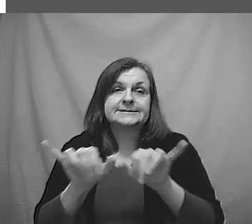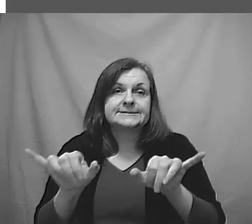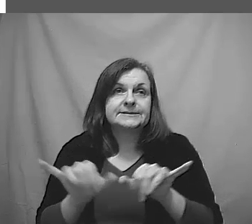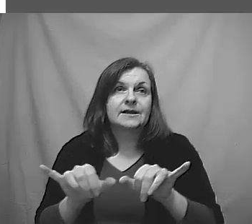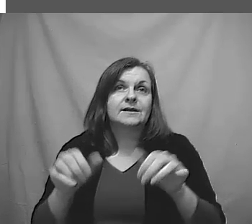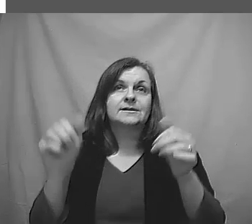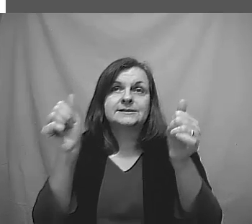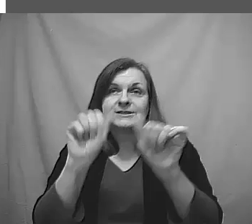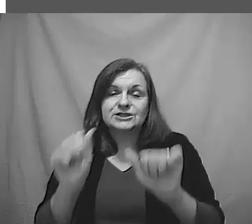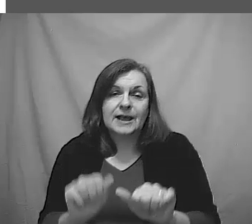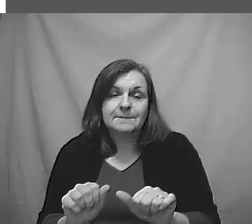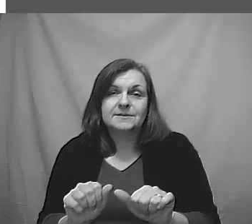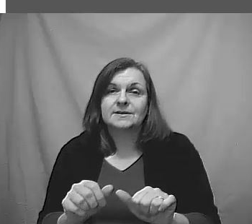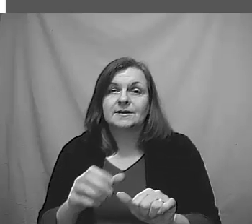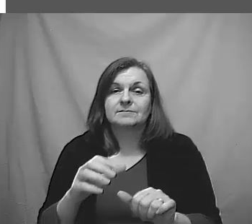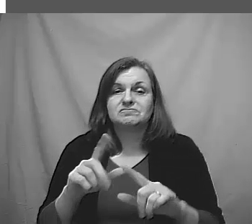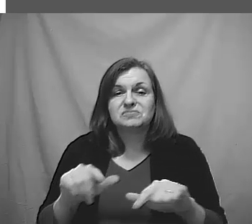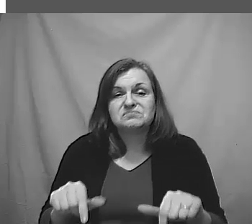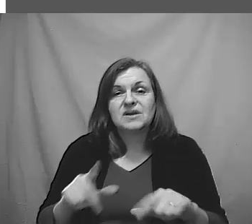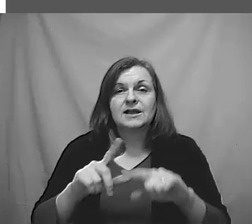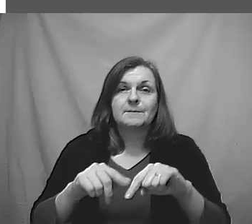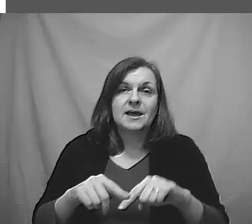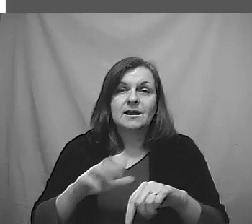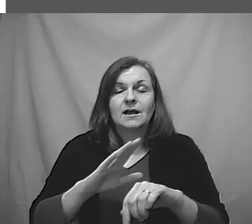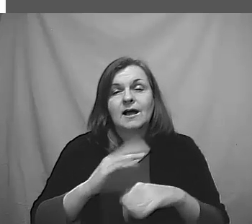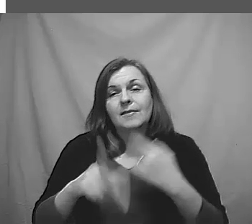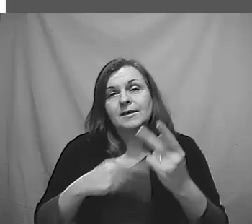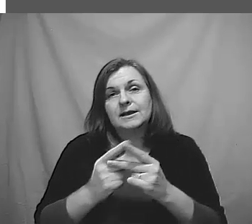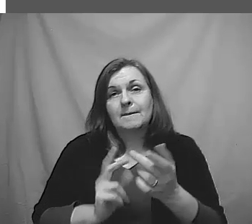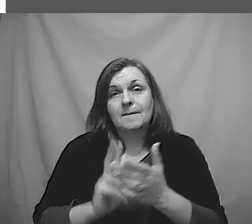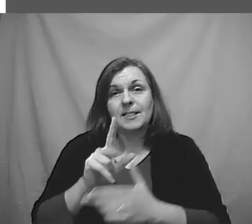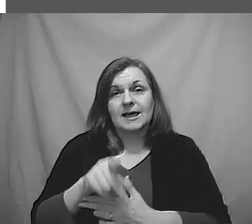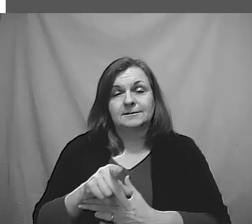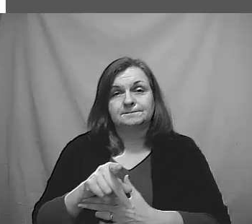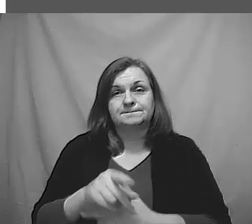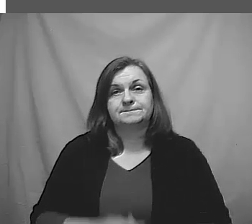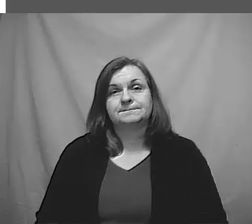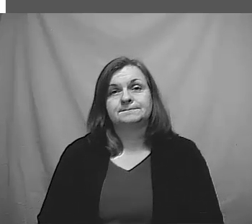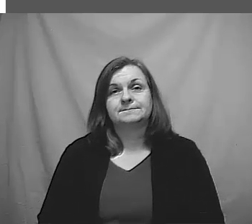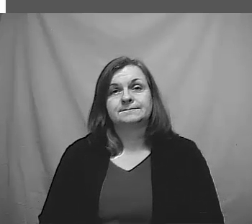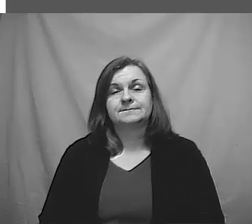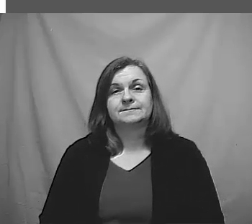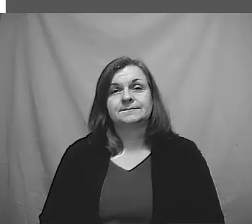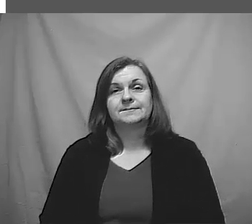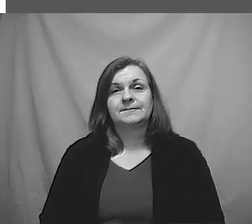kinds of shapes and sizes depending on the type of plant